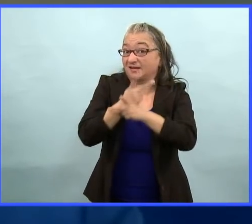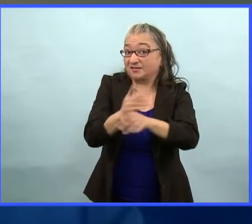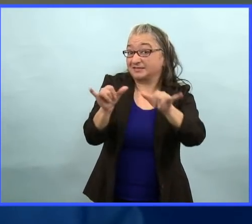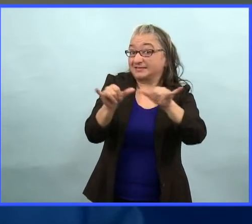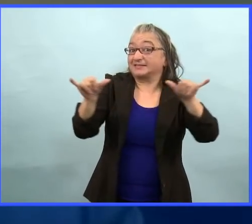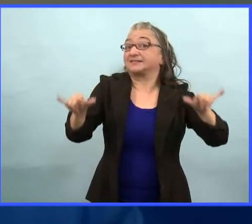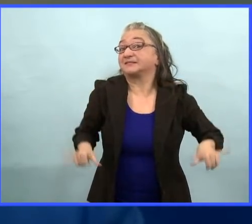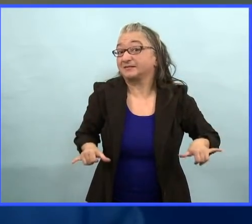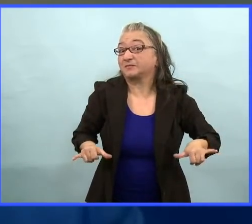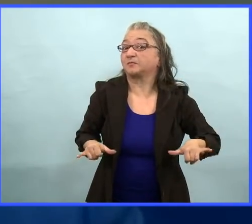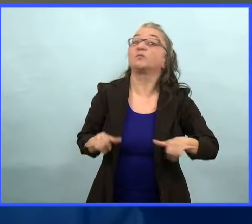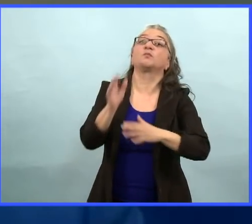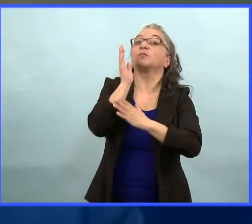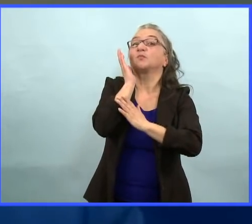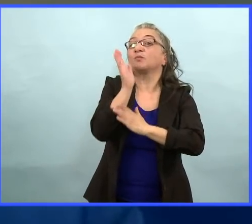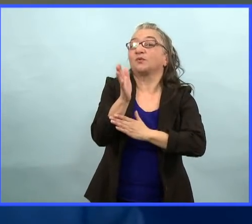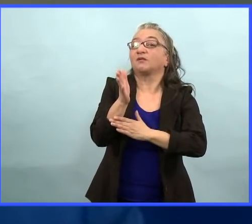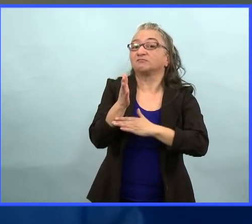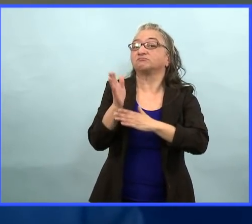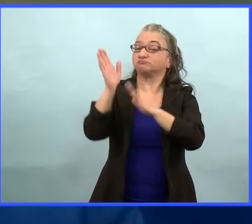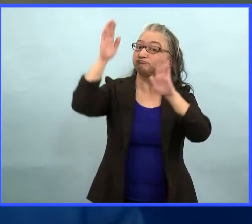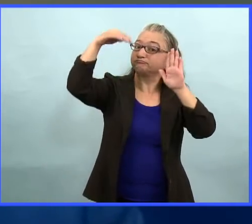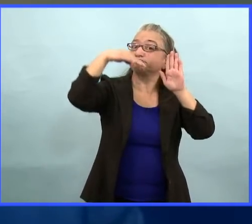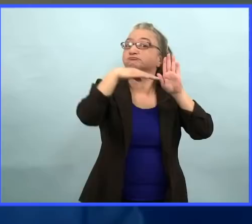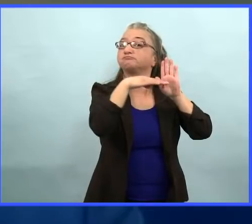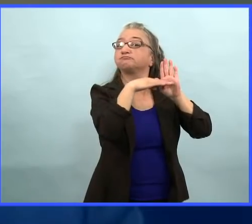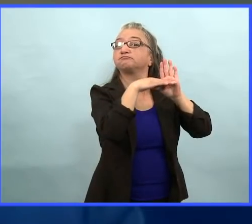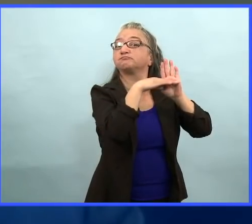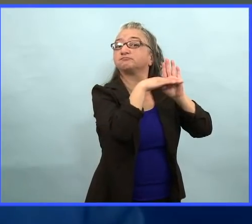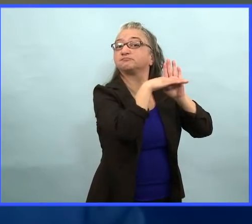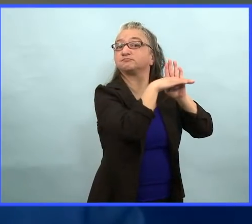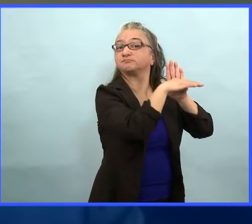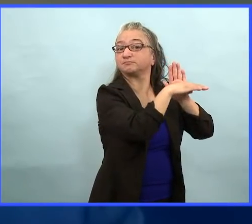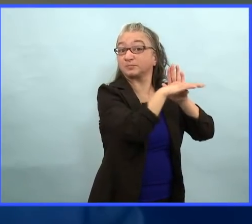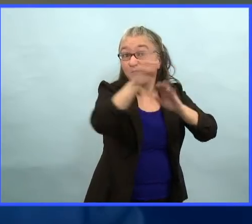for anything resembling normal it's very busy there are still many staff